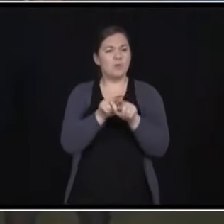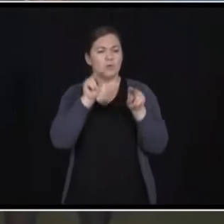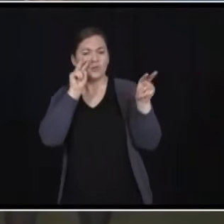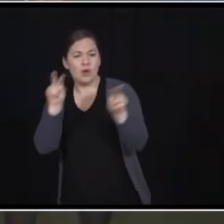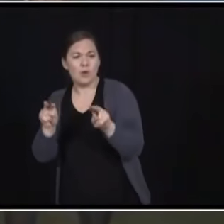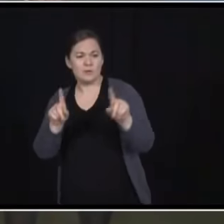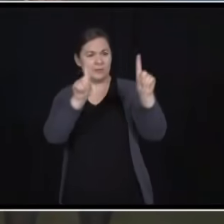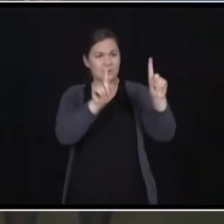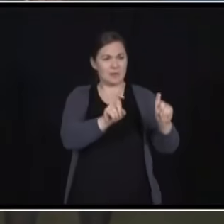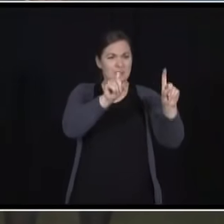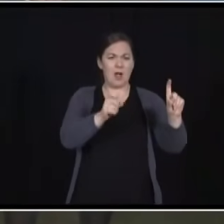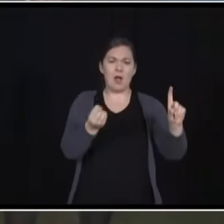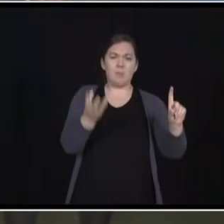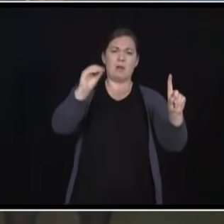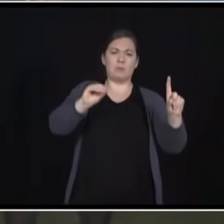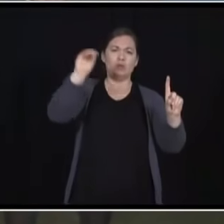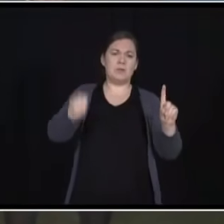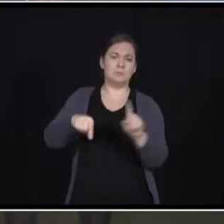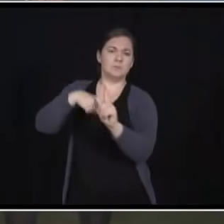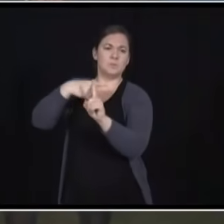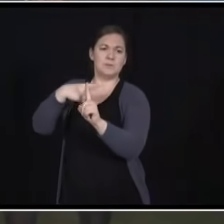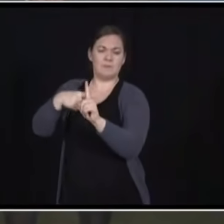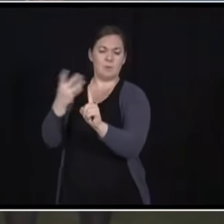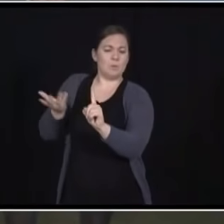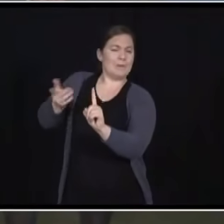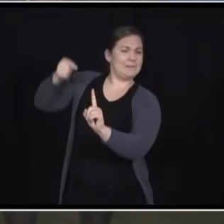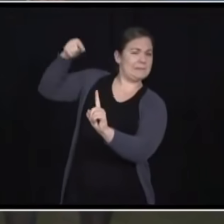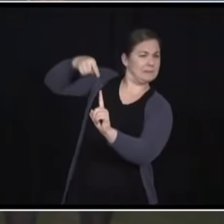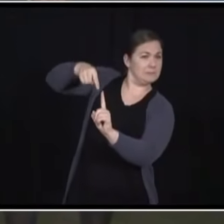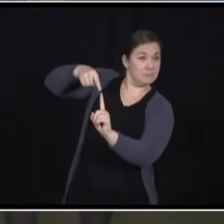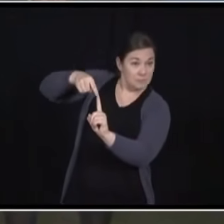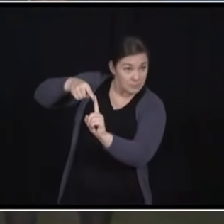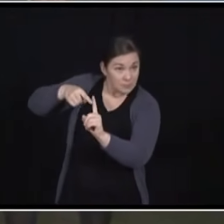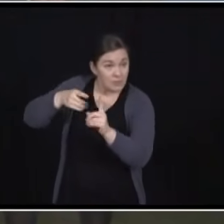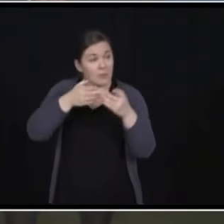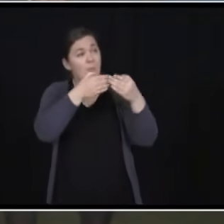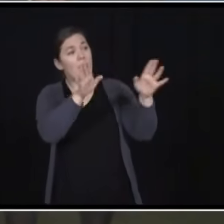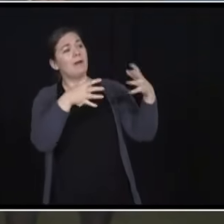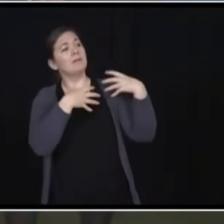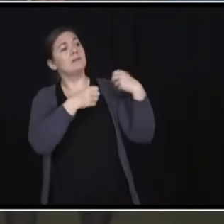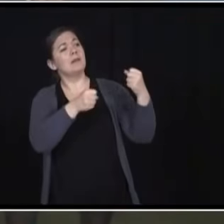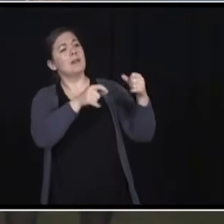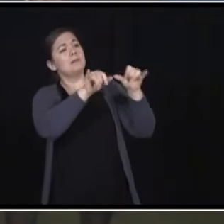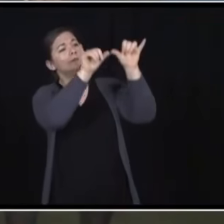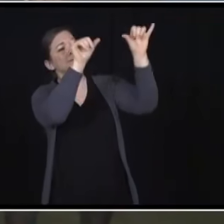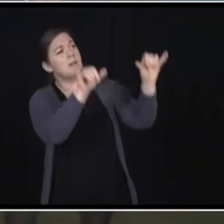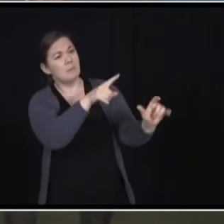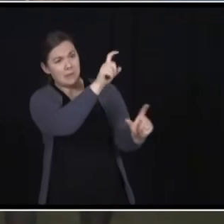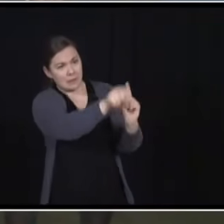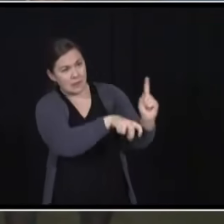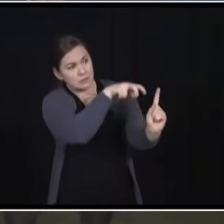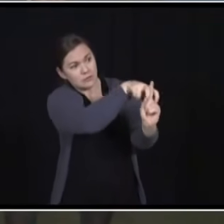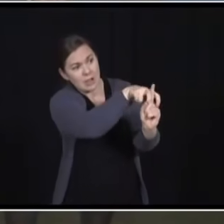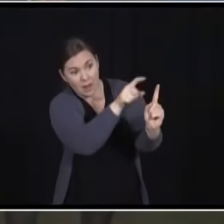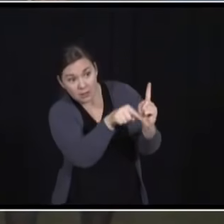threshold for going into a red zone. But we also look at the percentage positivity for lab results,